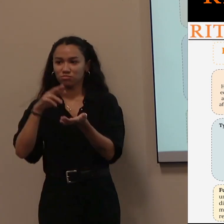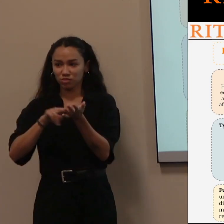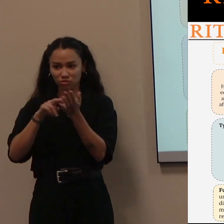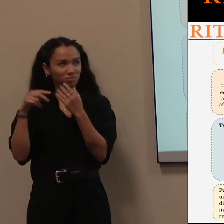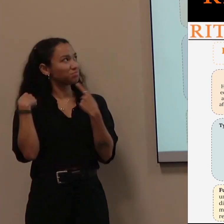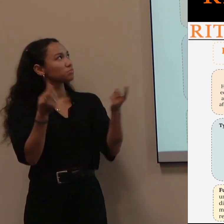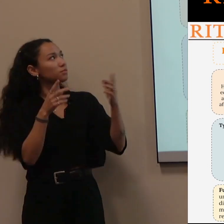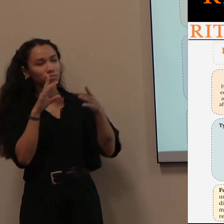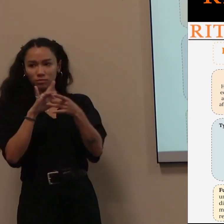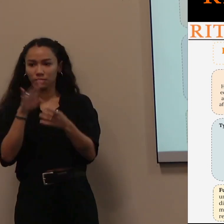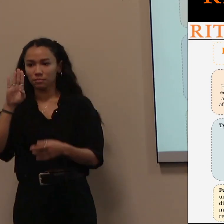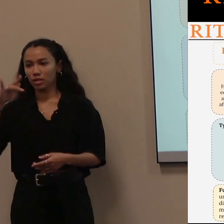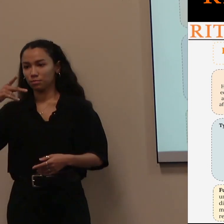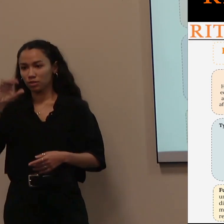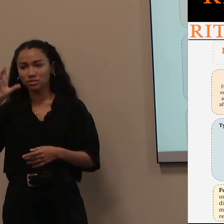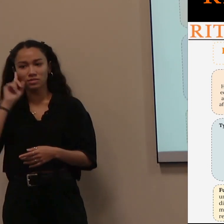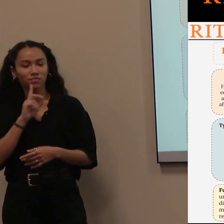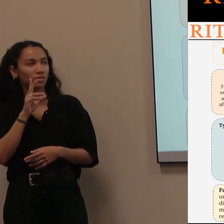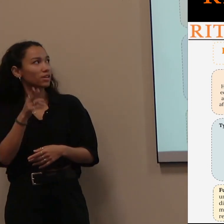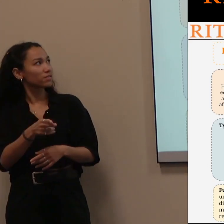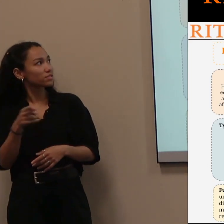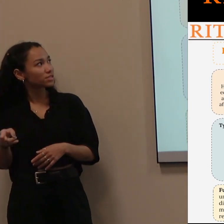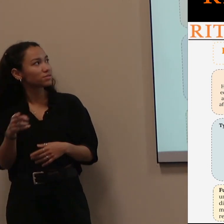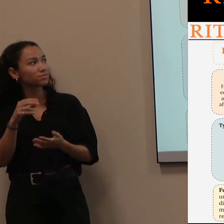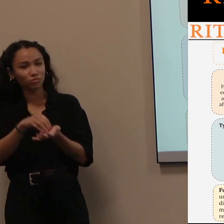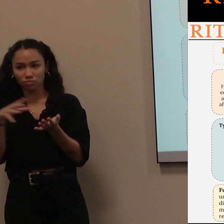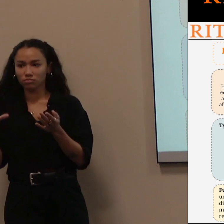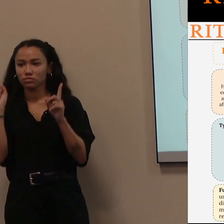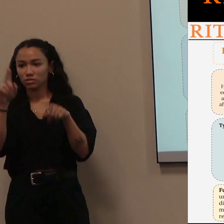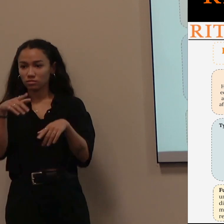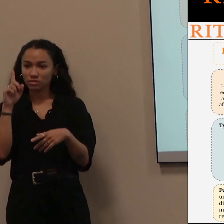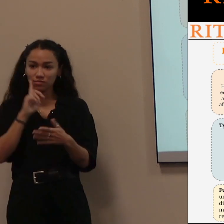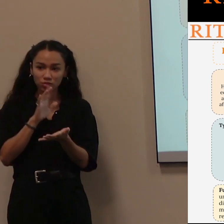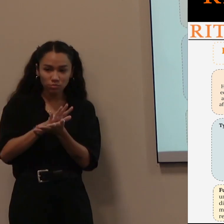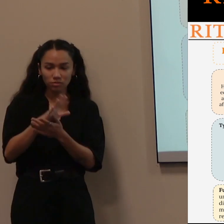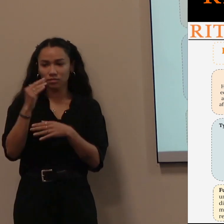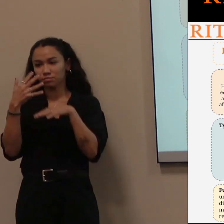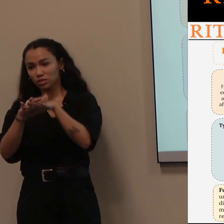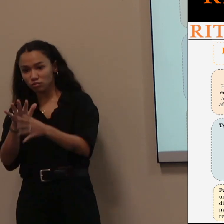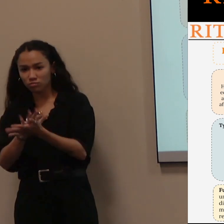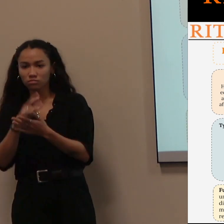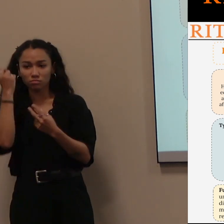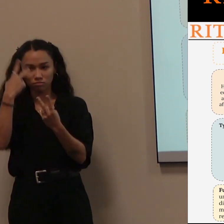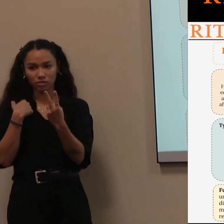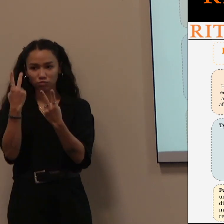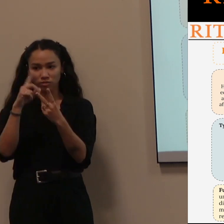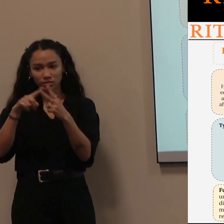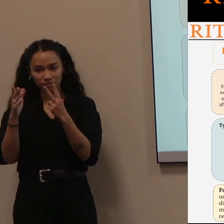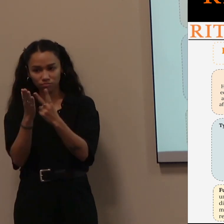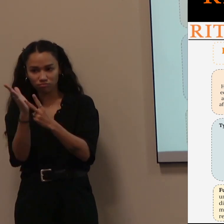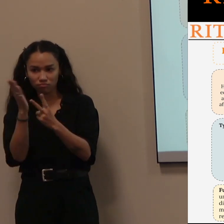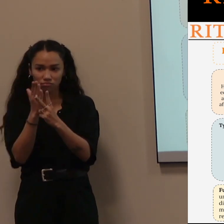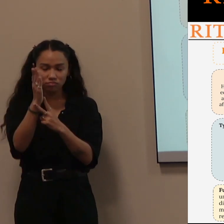My research has focused on BIPOC Deaf and Hard of Hearing students who went to deaf schools or mainstream schools. Deaf schools and